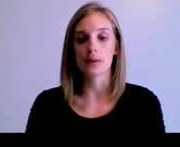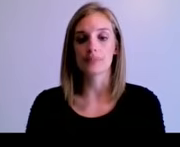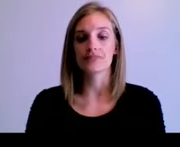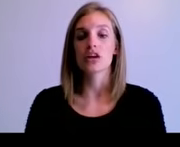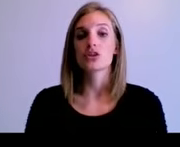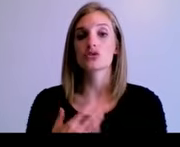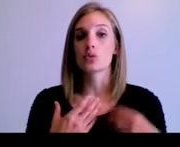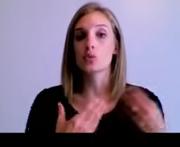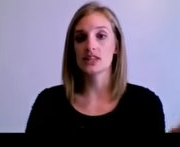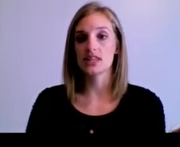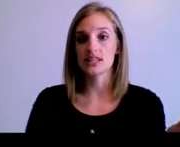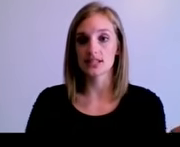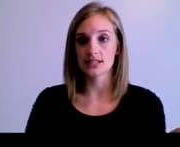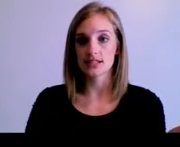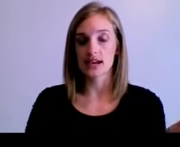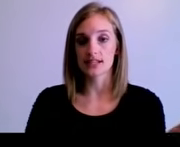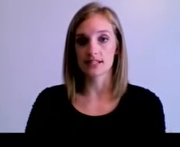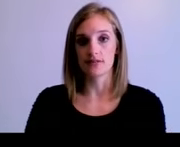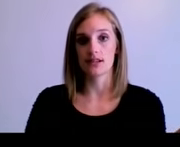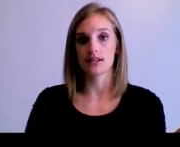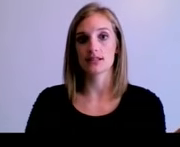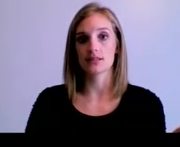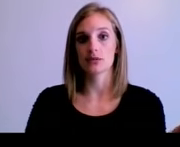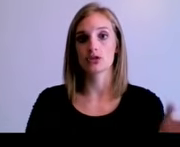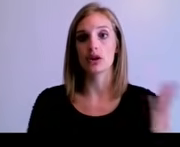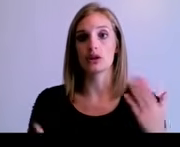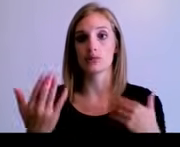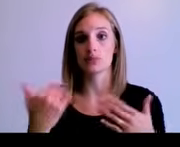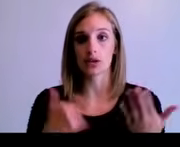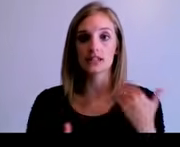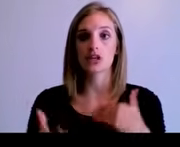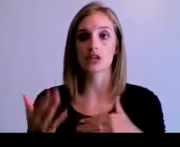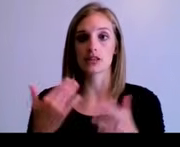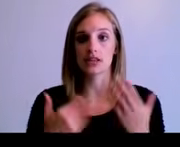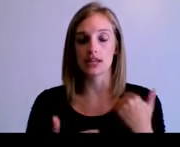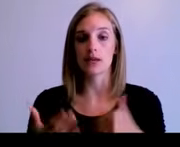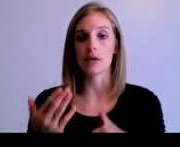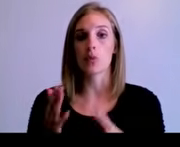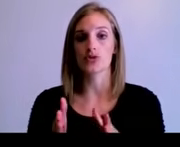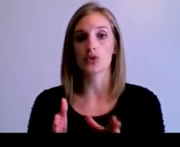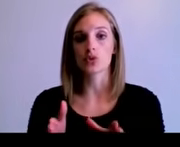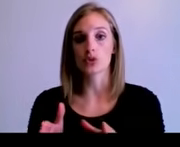So, with this activity similar to how your brain started thinking about what those words